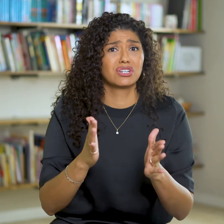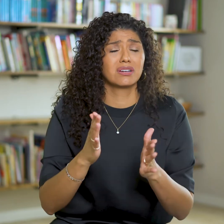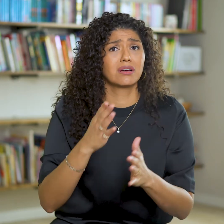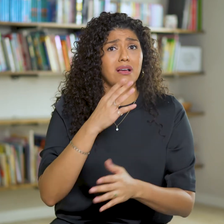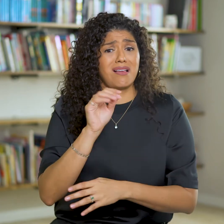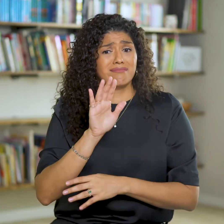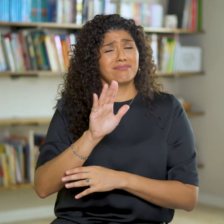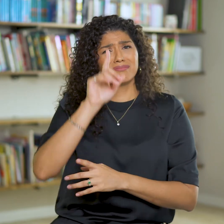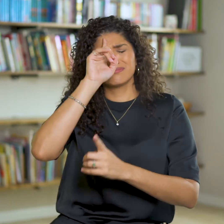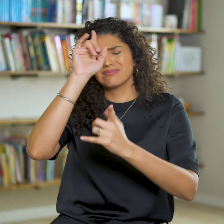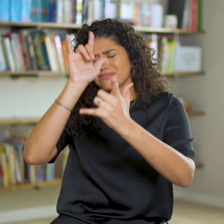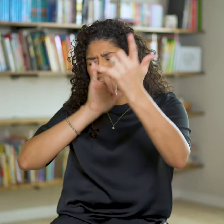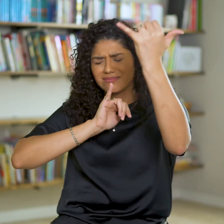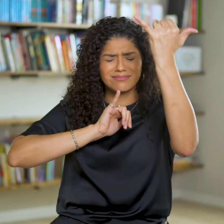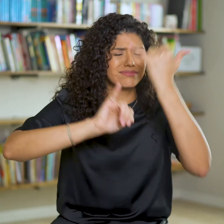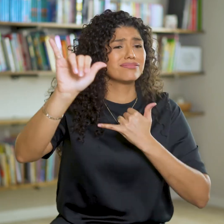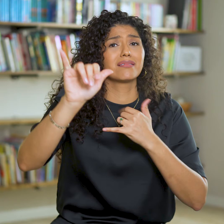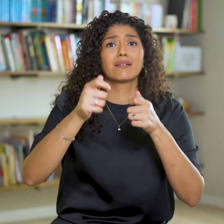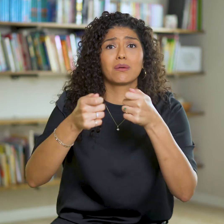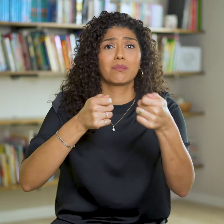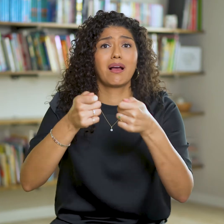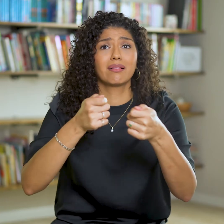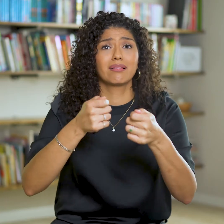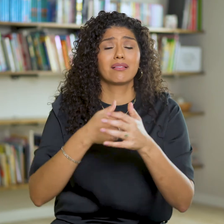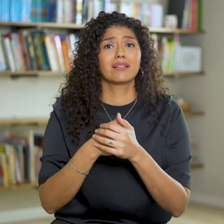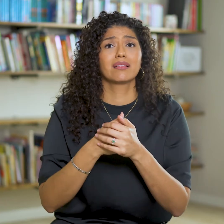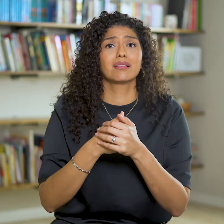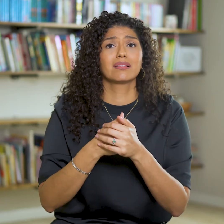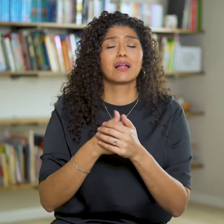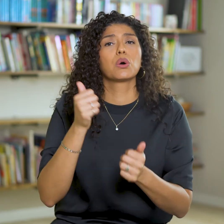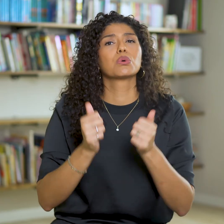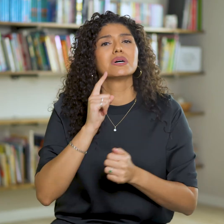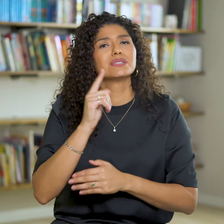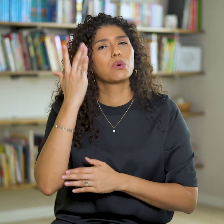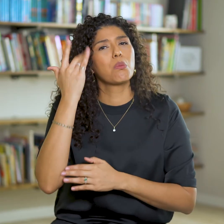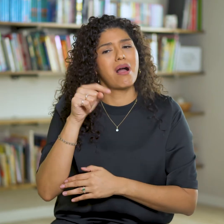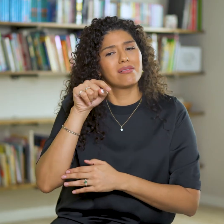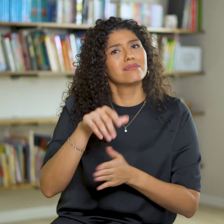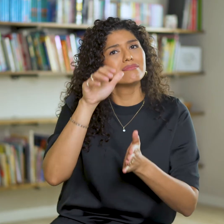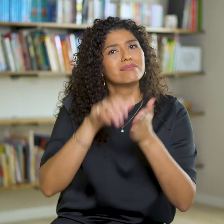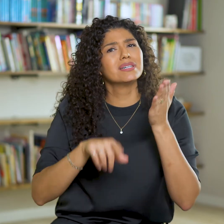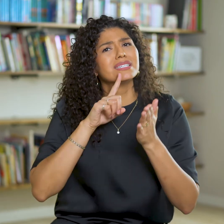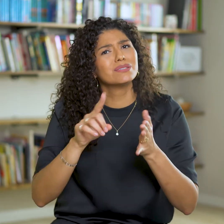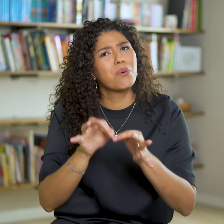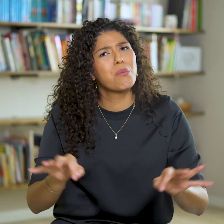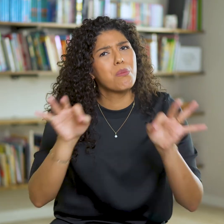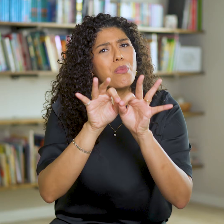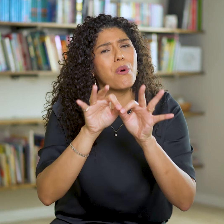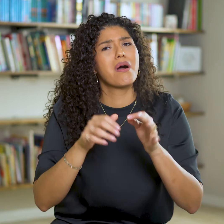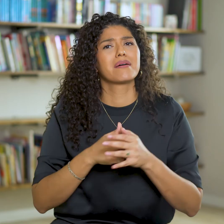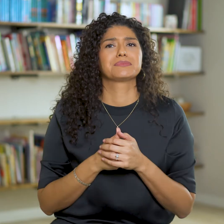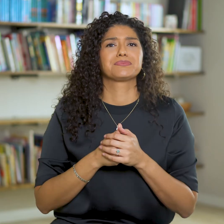and His eternal reign, which is why this chapter is so important.